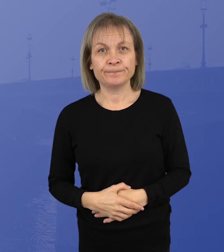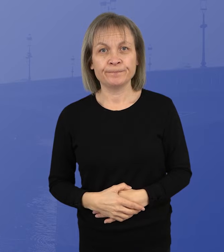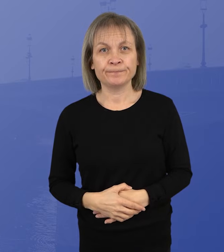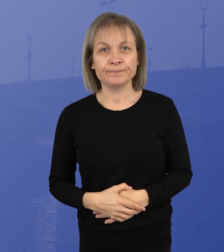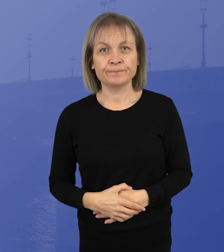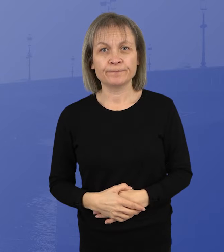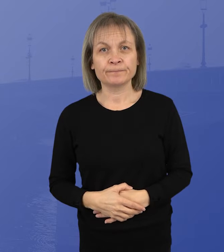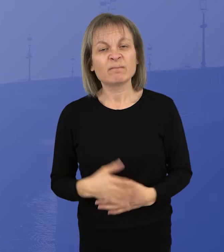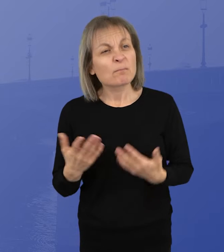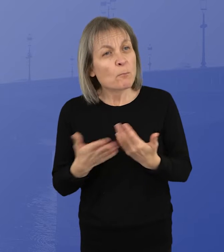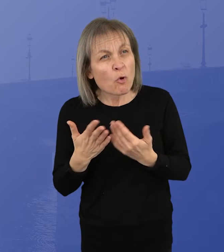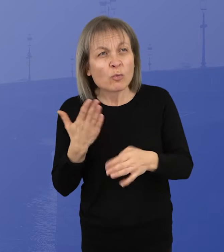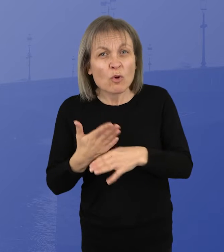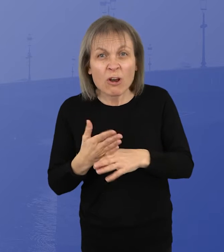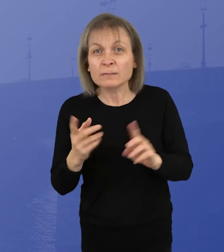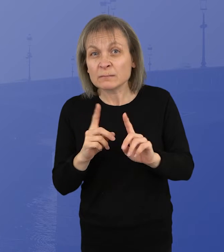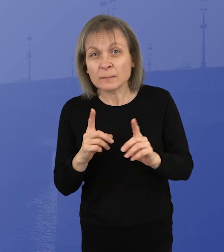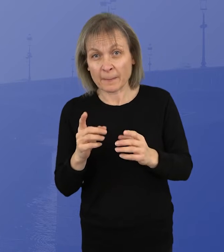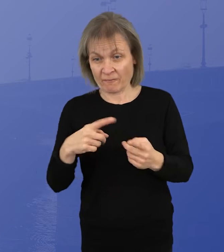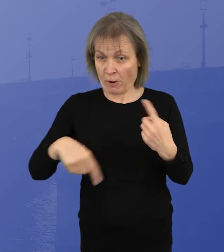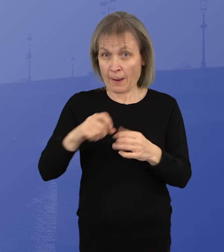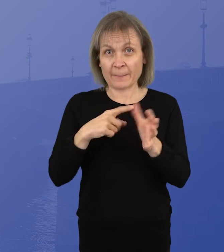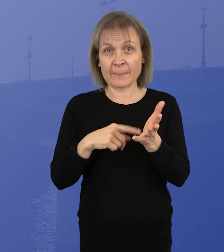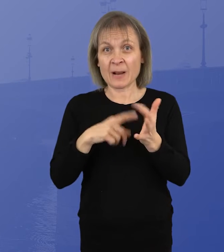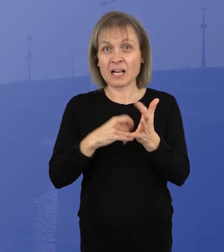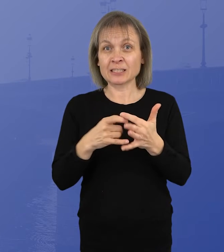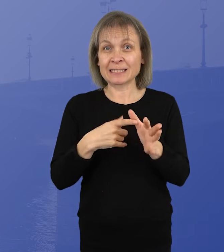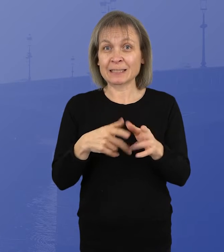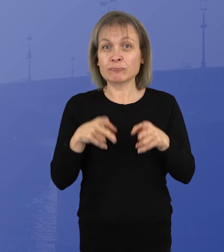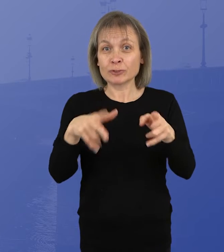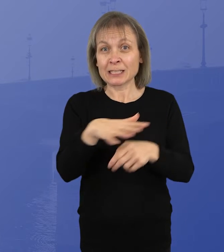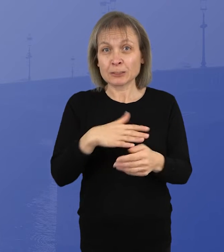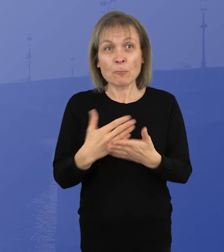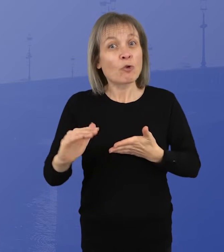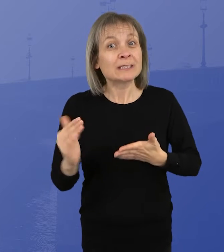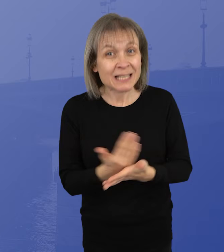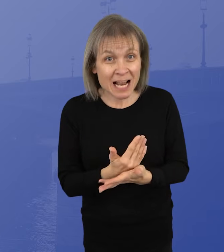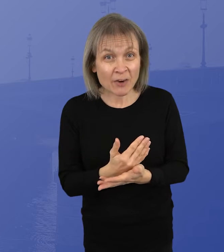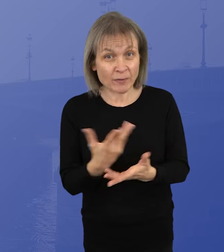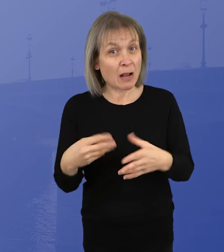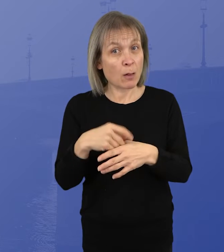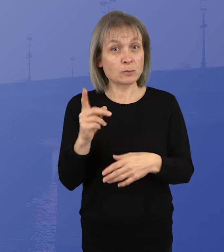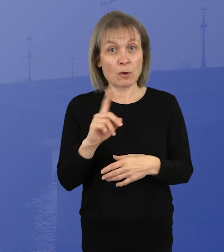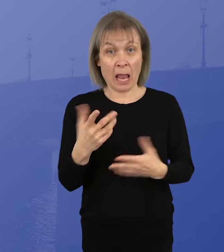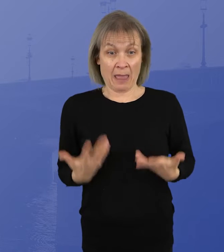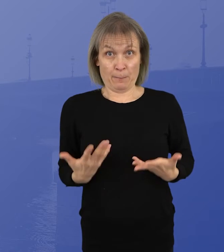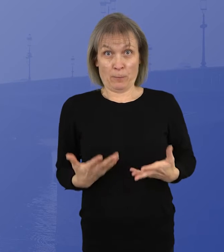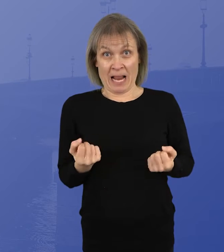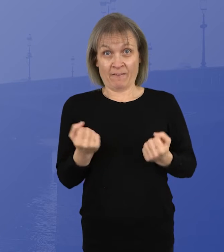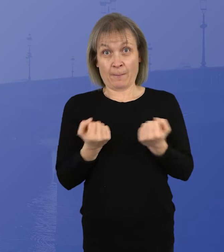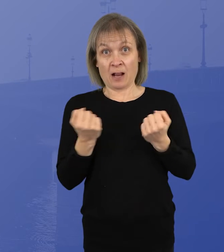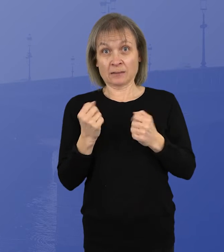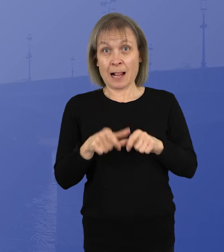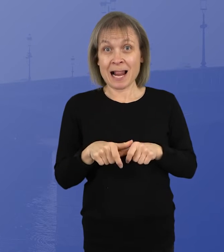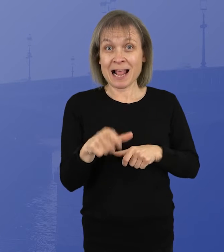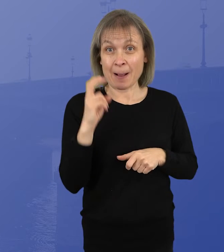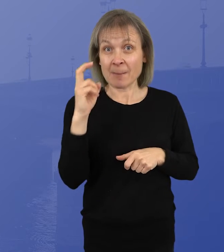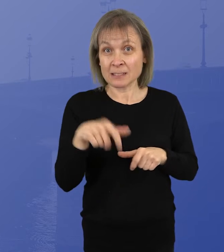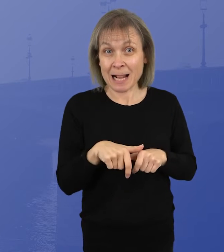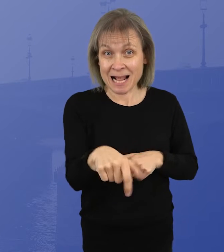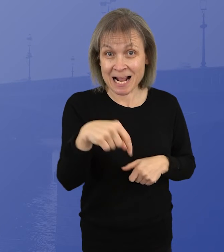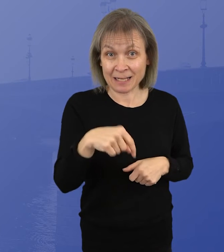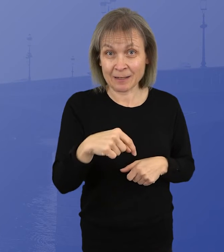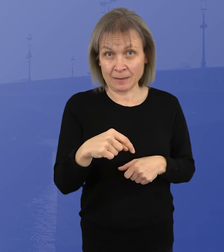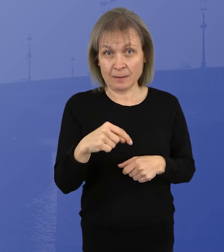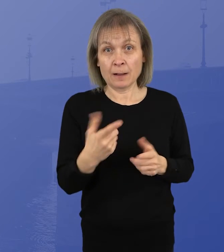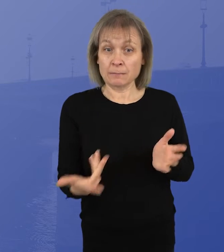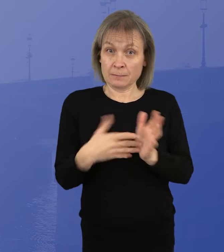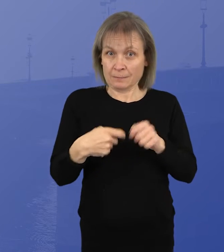Other work to make Battersea Bridger safer includes adding a new part to the existing bus lane from